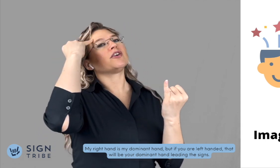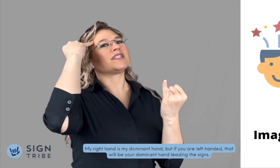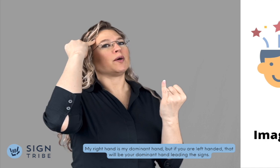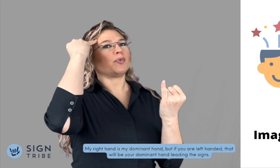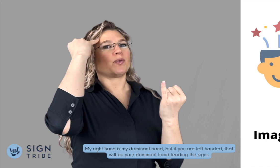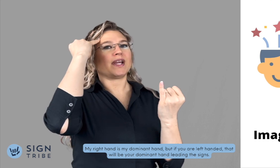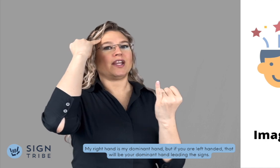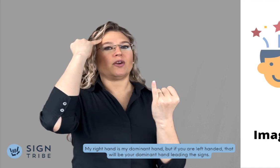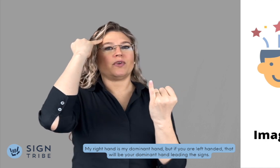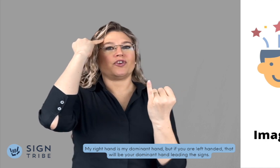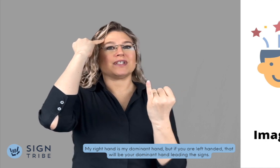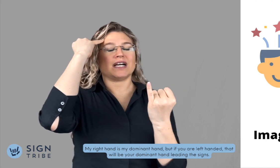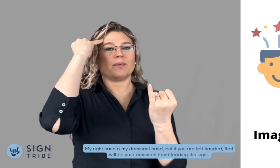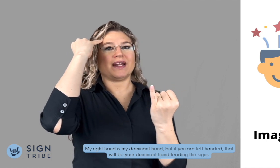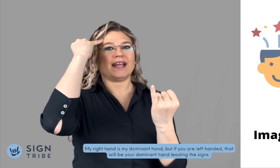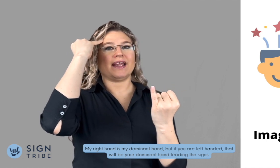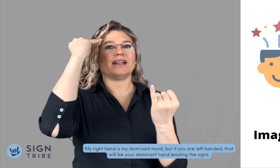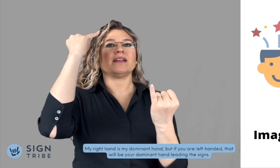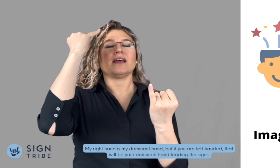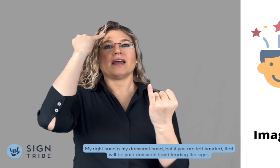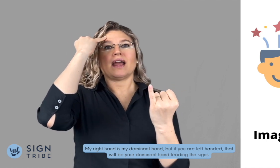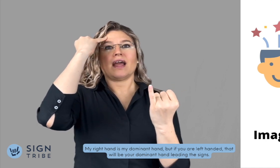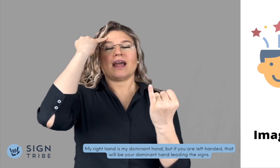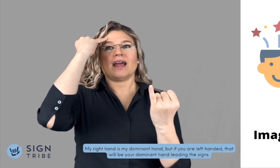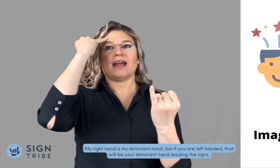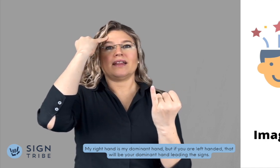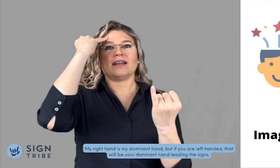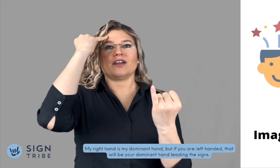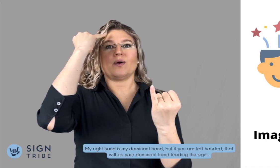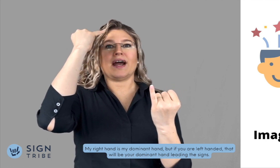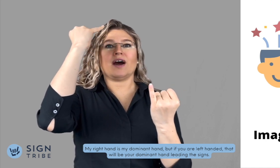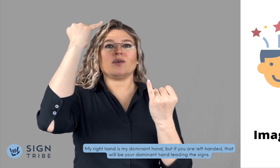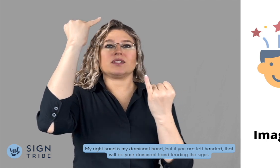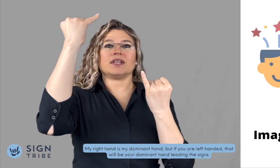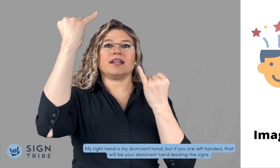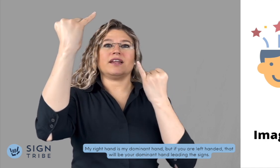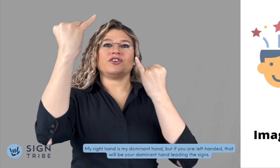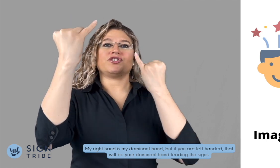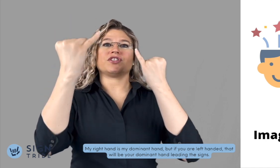your temple right here with your dominant hand and then go out. And then you're just